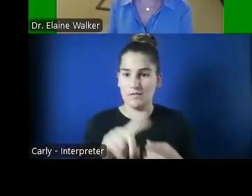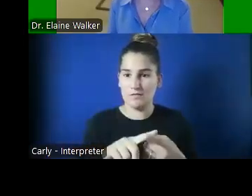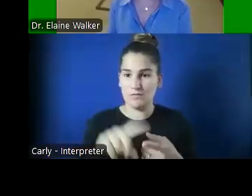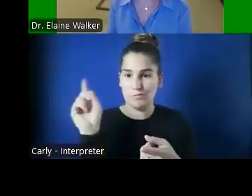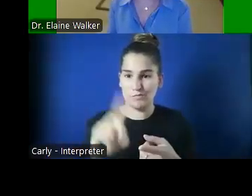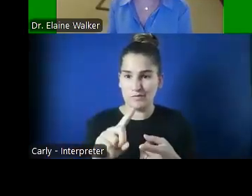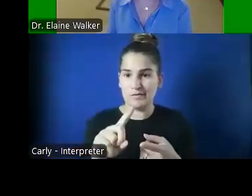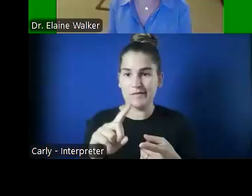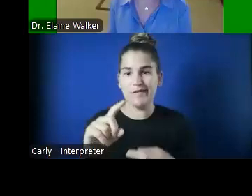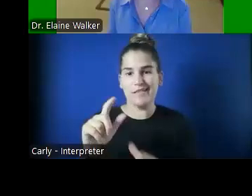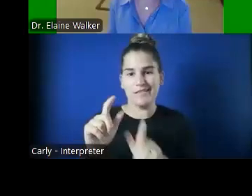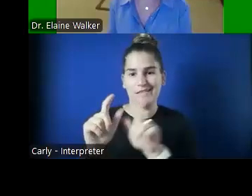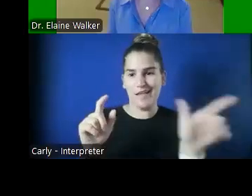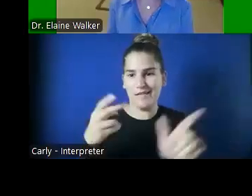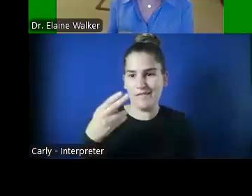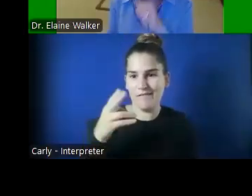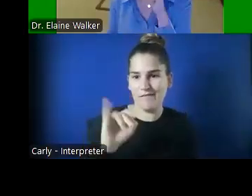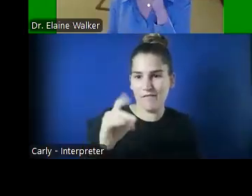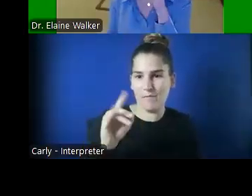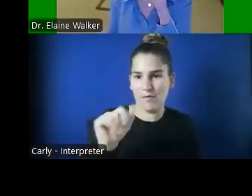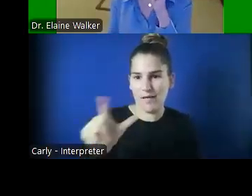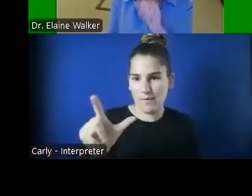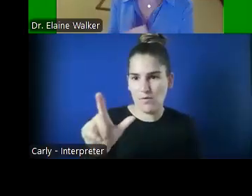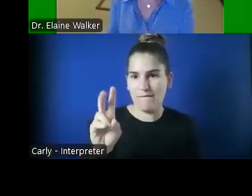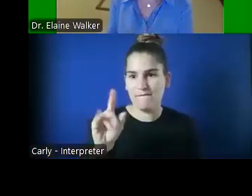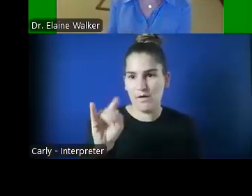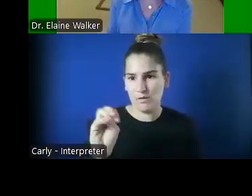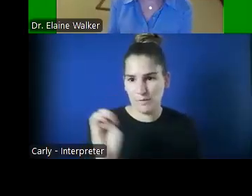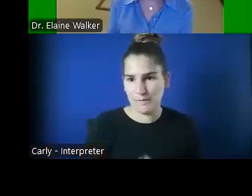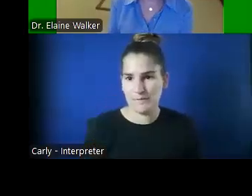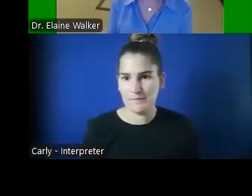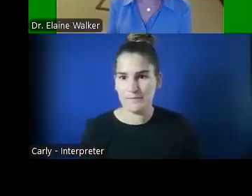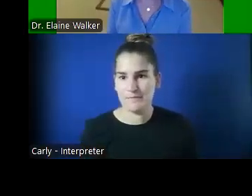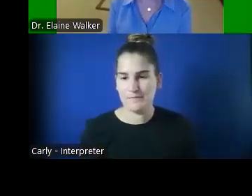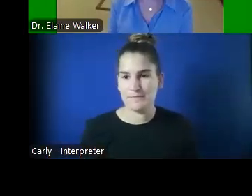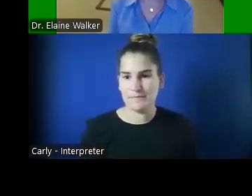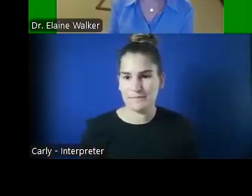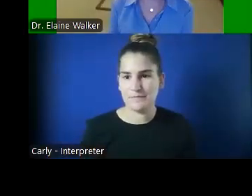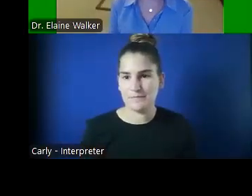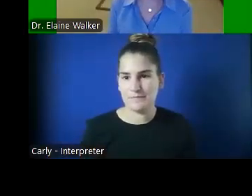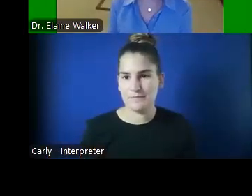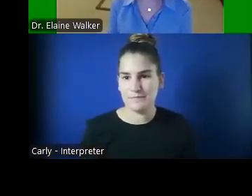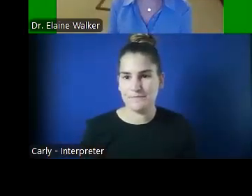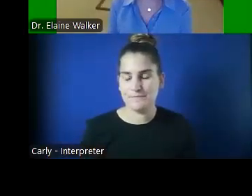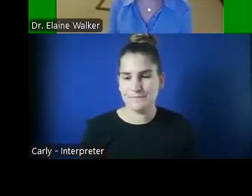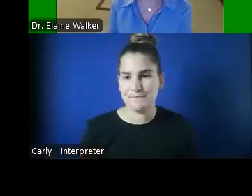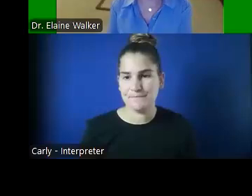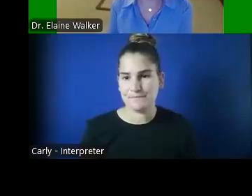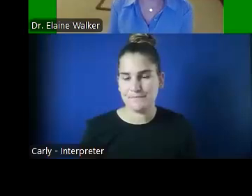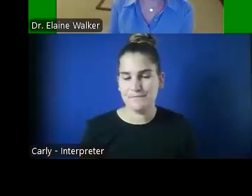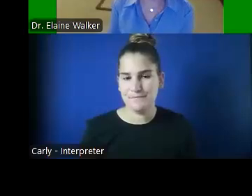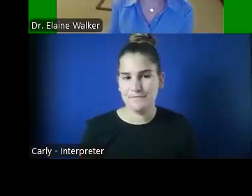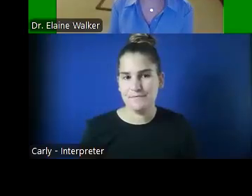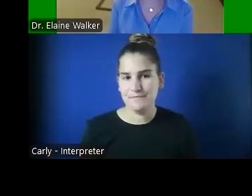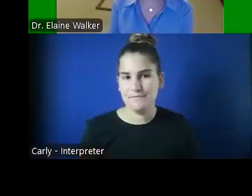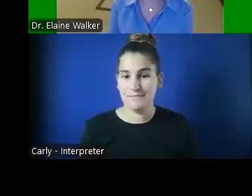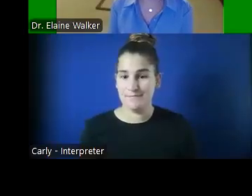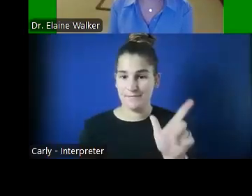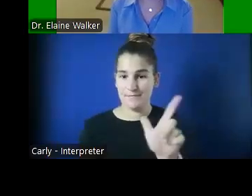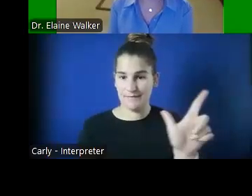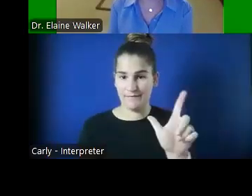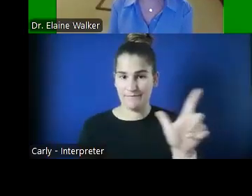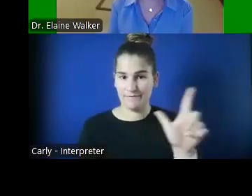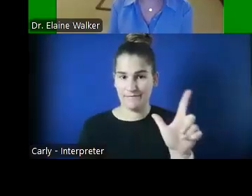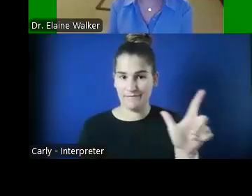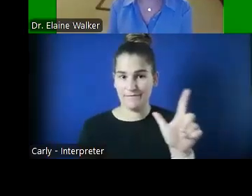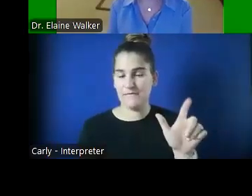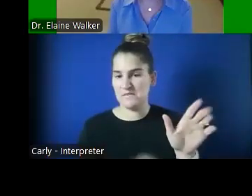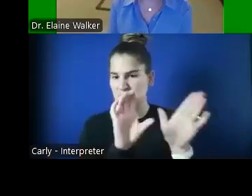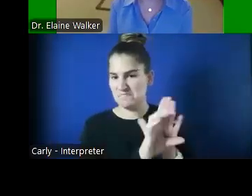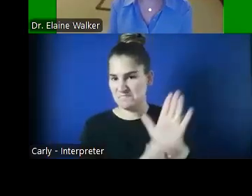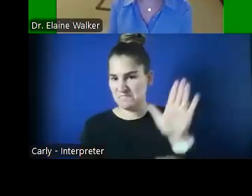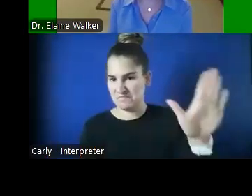hippocampal volume and we found that that hold held for the left hippocampus in this case um and